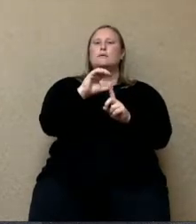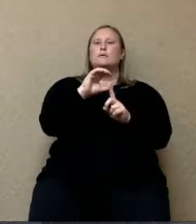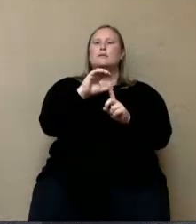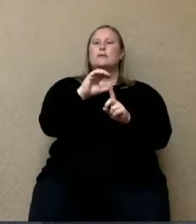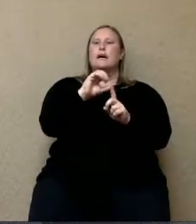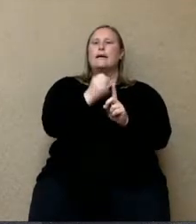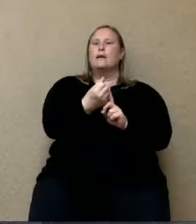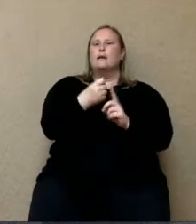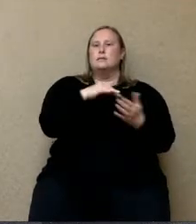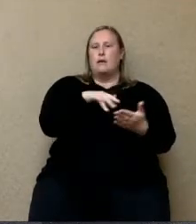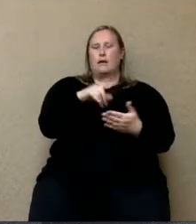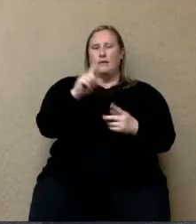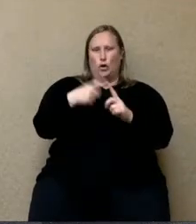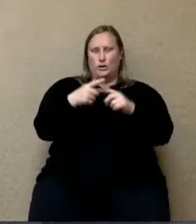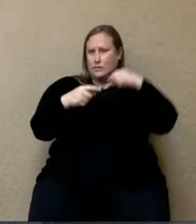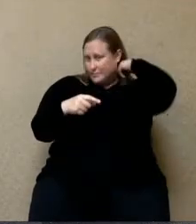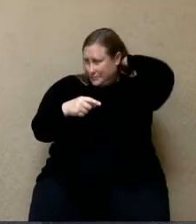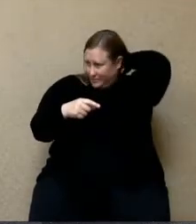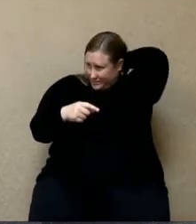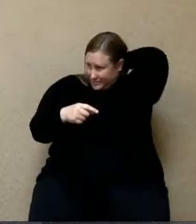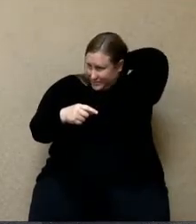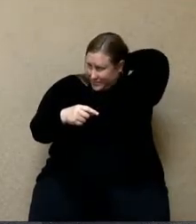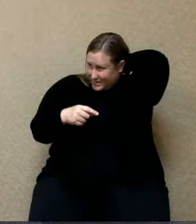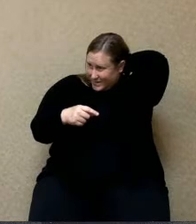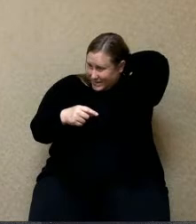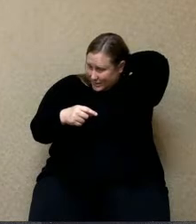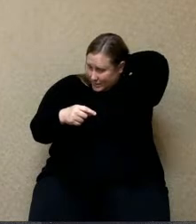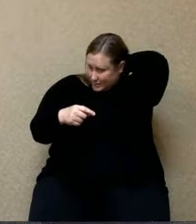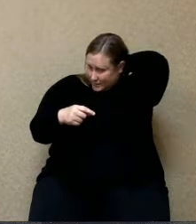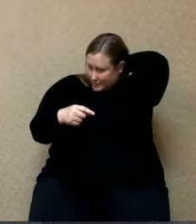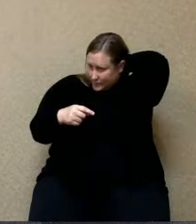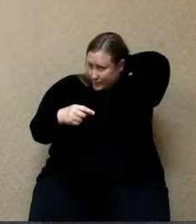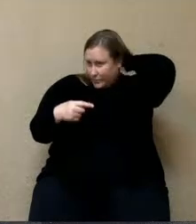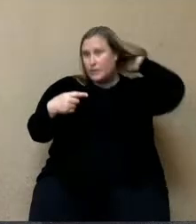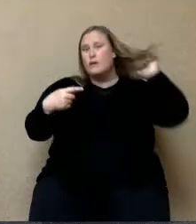my participation in opening a group home for